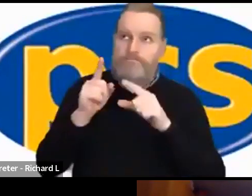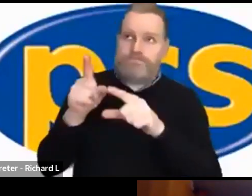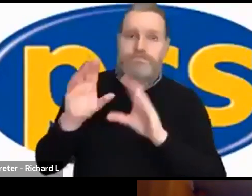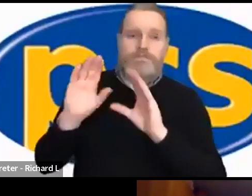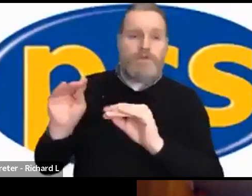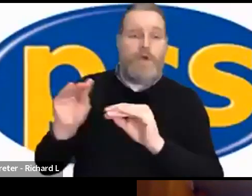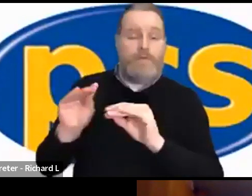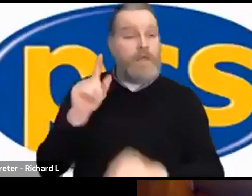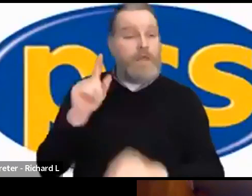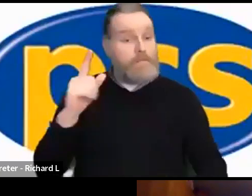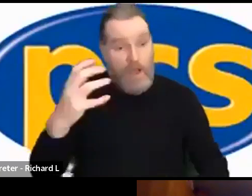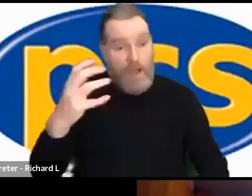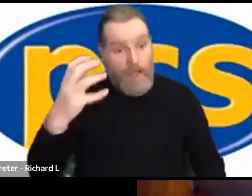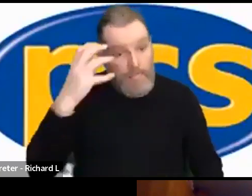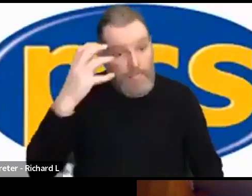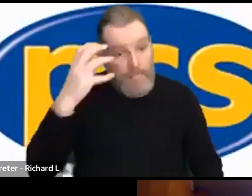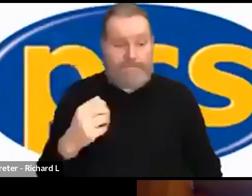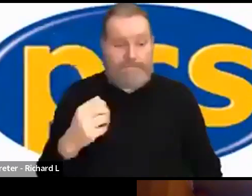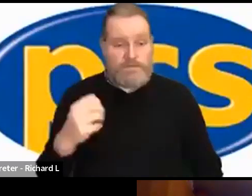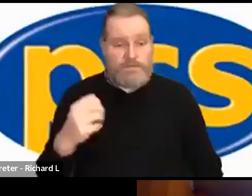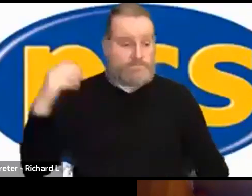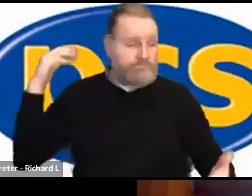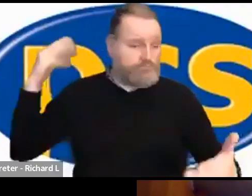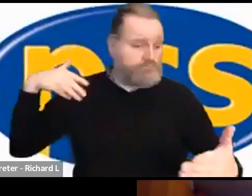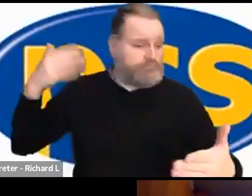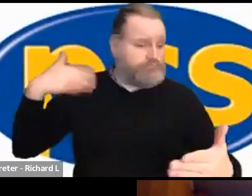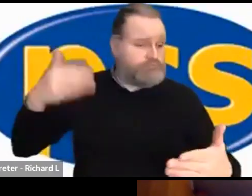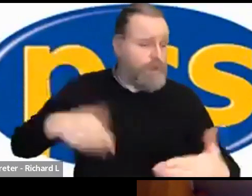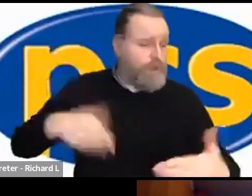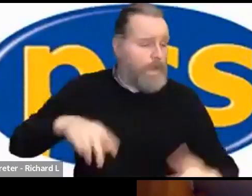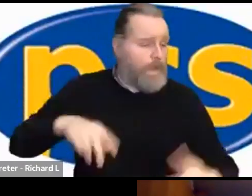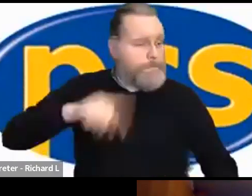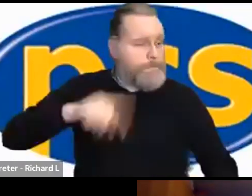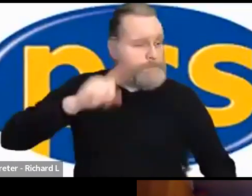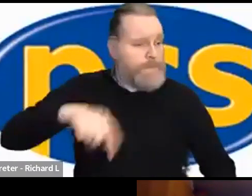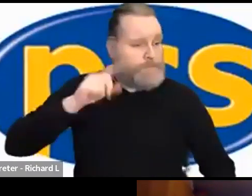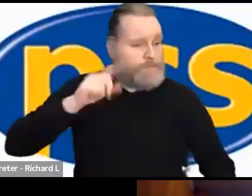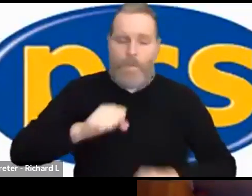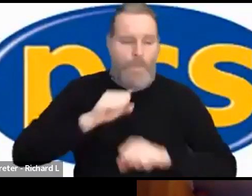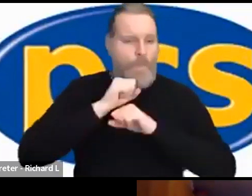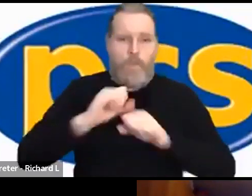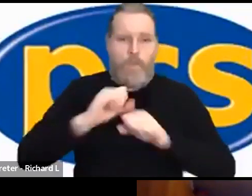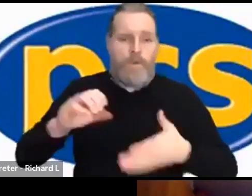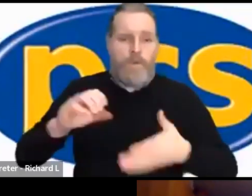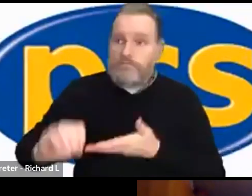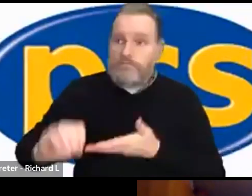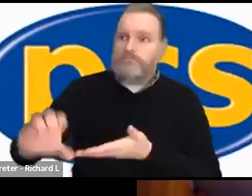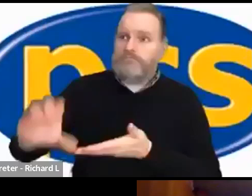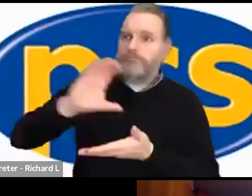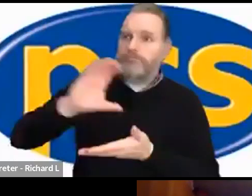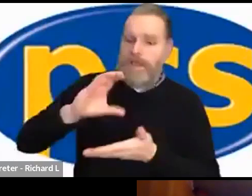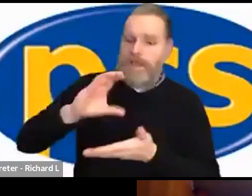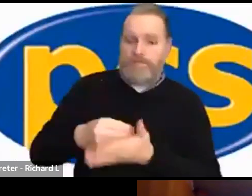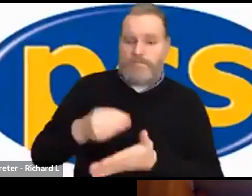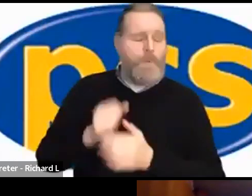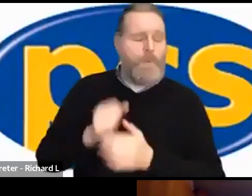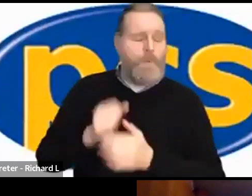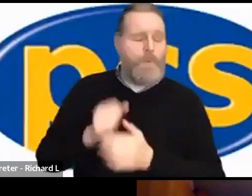action , but the , but the Government's response right up to the beginning of this this week is to say that they will not put extra money on